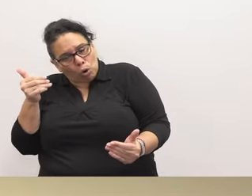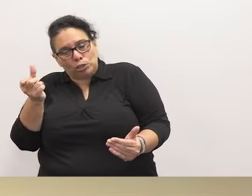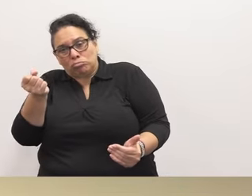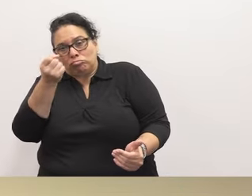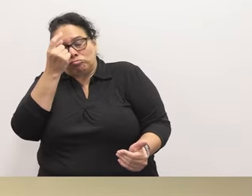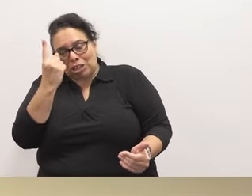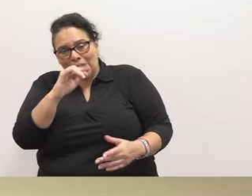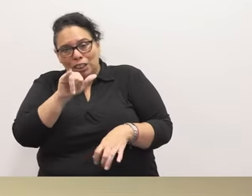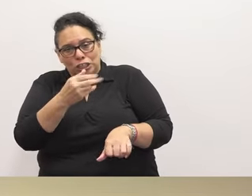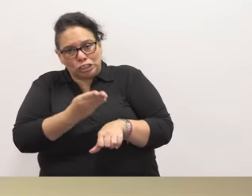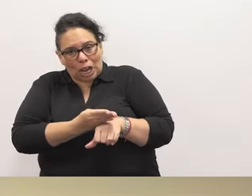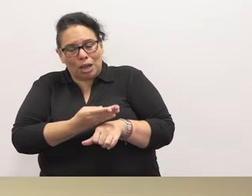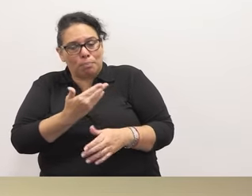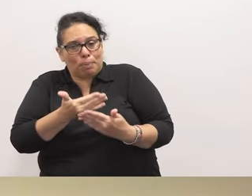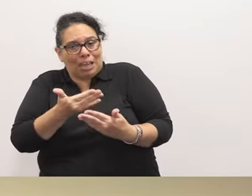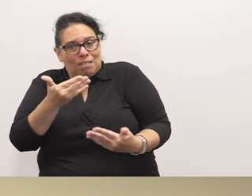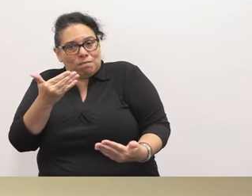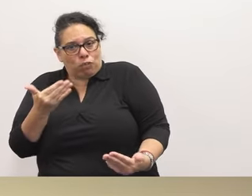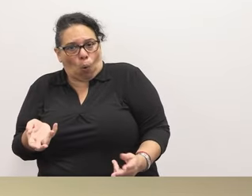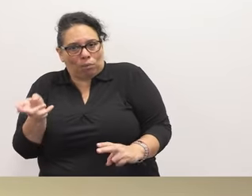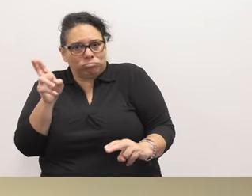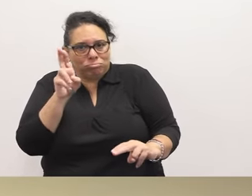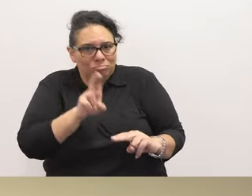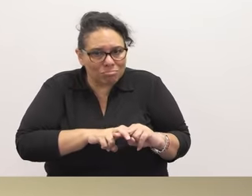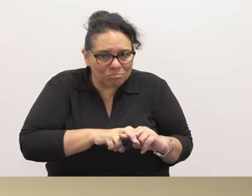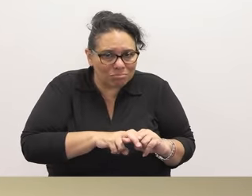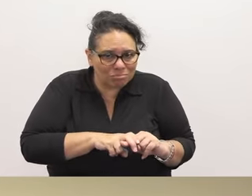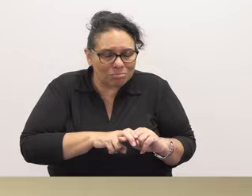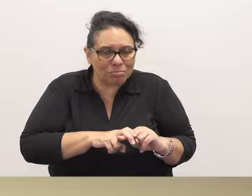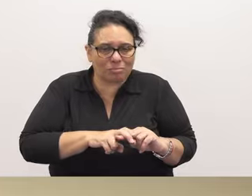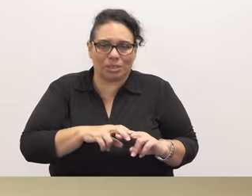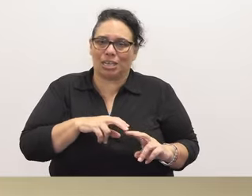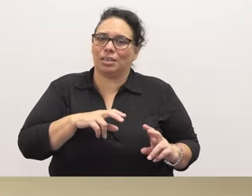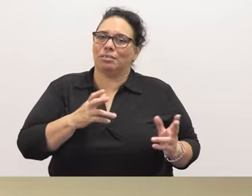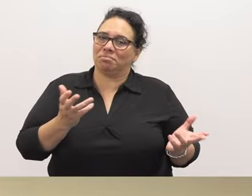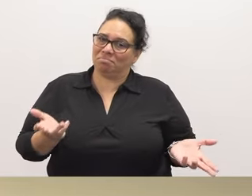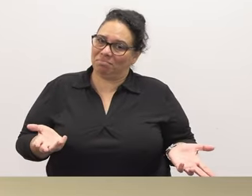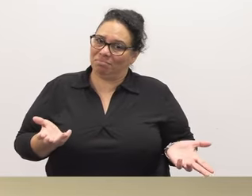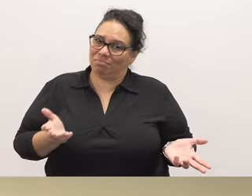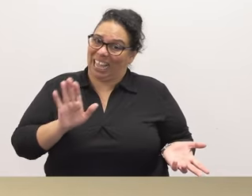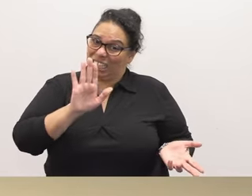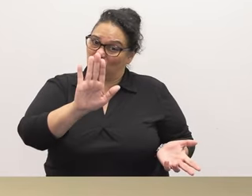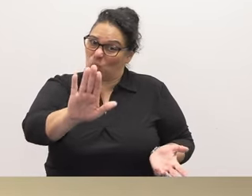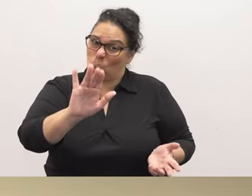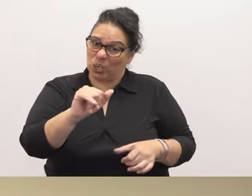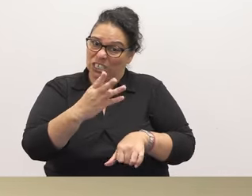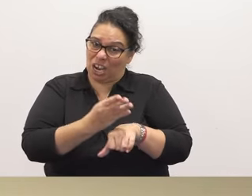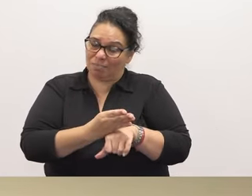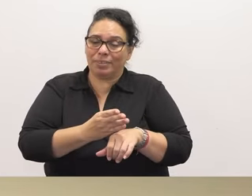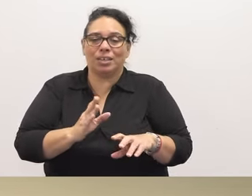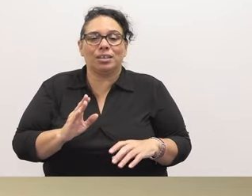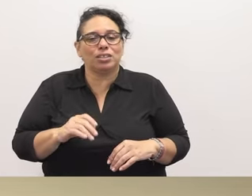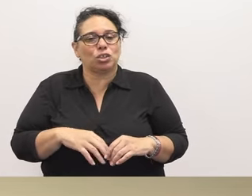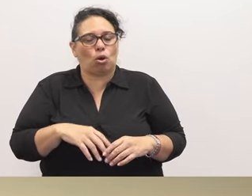have to sit in the seat. But the people have to make that happen. That's on you all. And so all of these type of things